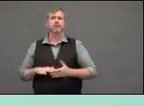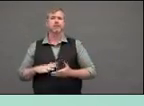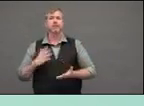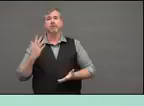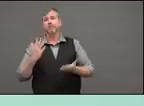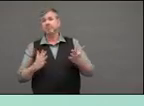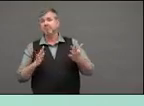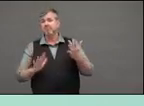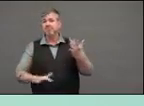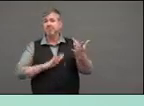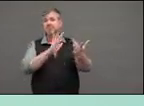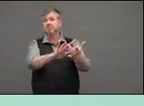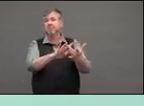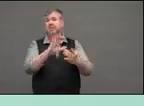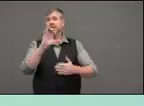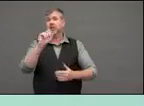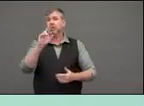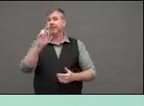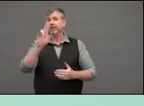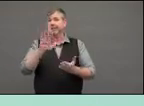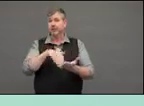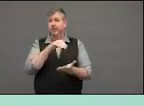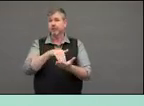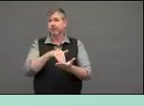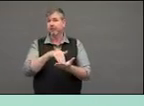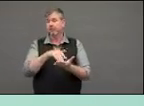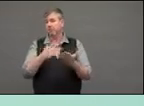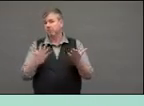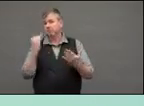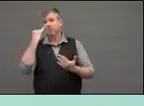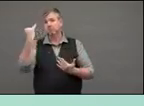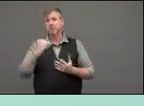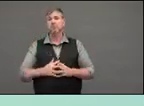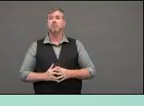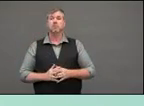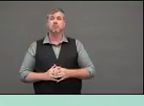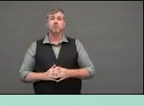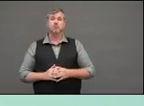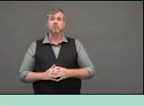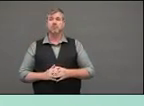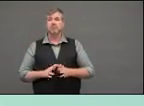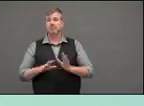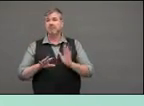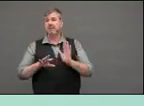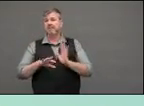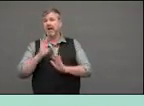um and you know find find new things that you could do?